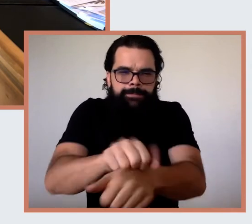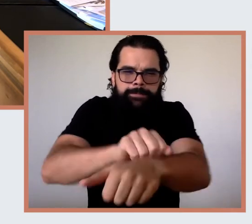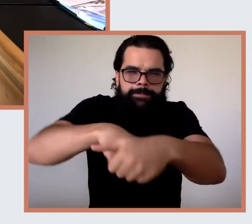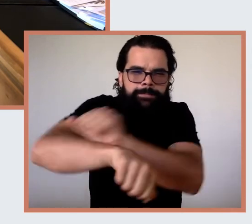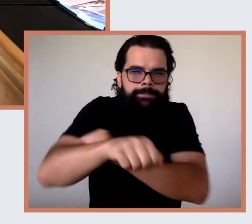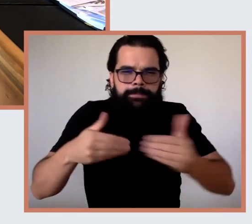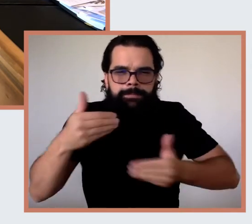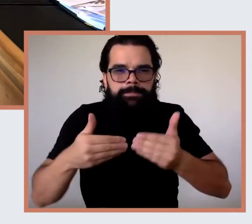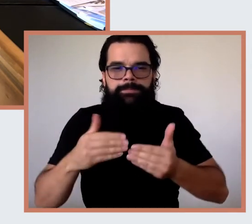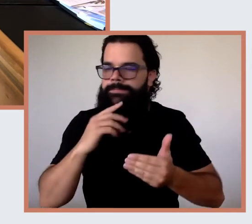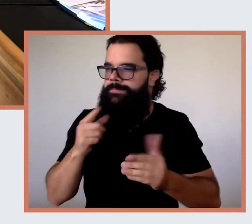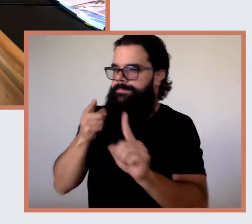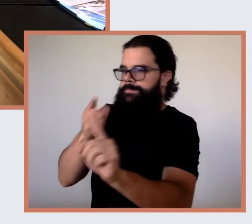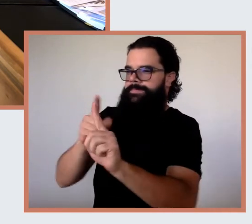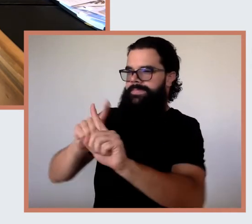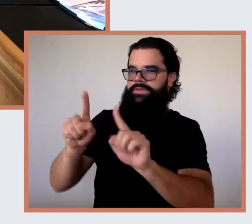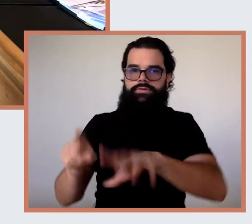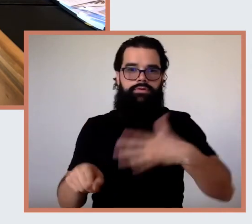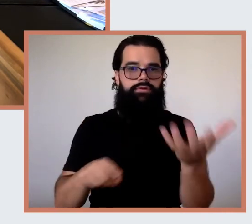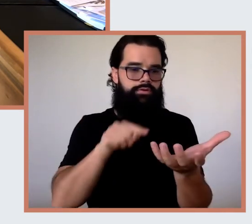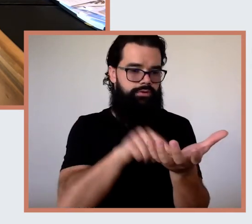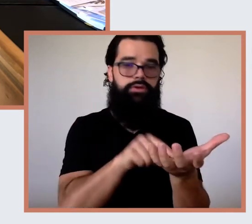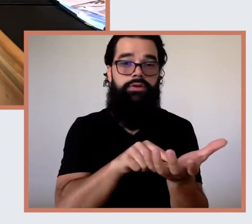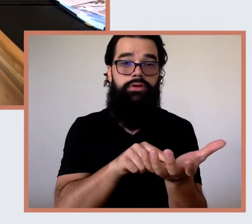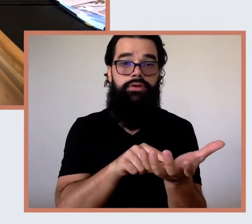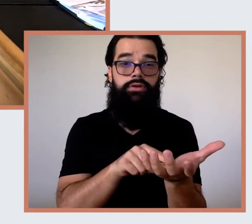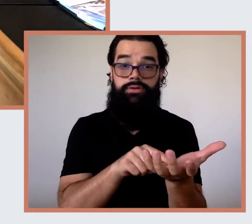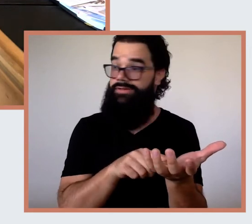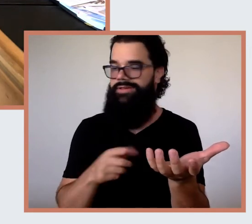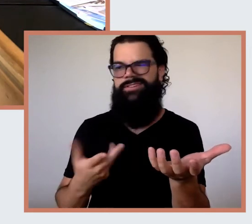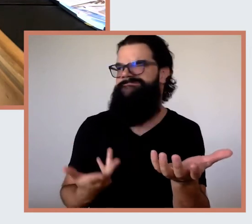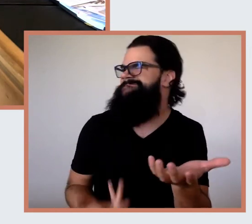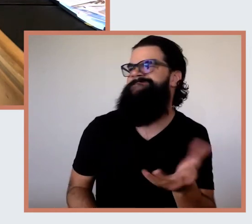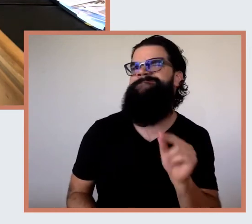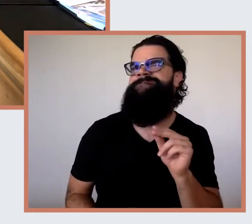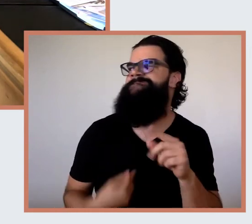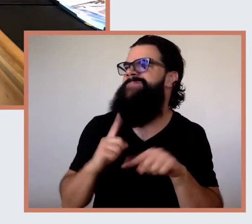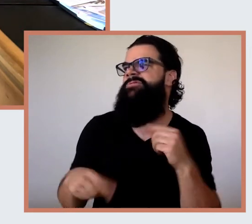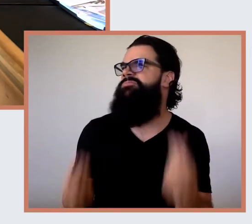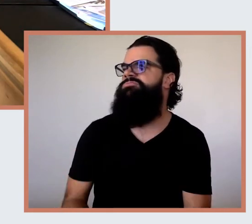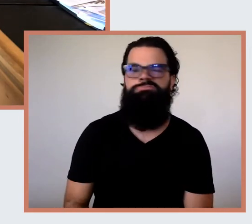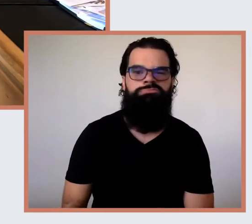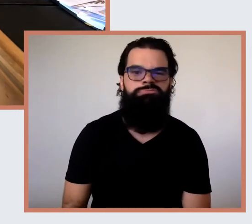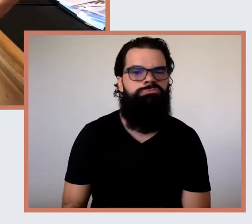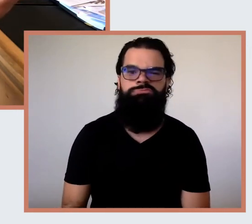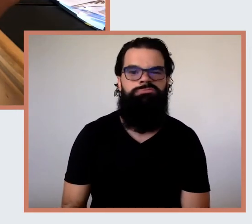and yeah, hasn't acted before, but that's a different animal, but it's the same thing. I can't go, well, I have,